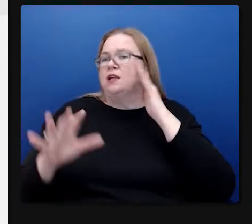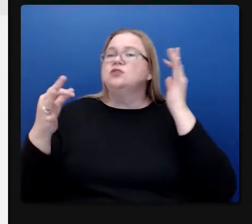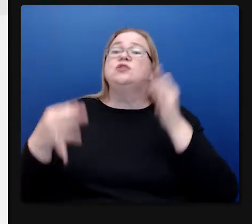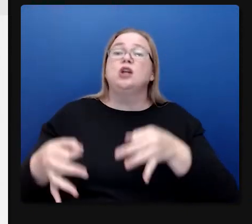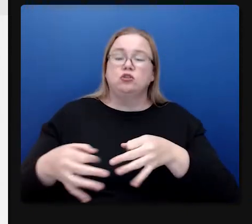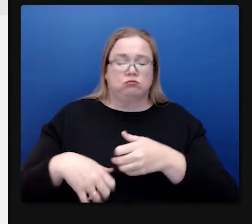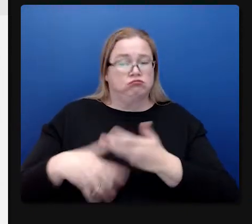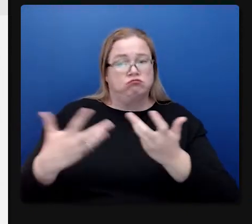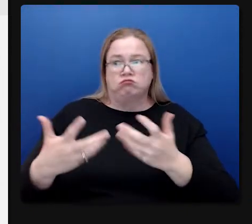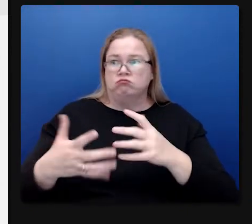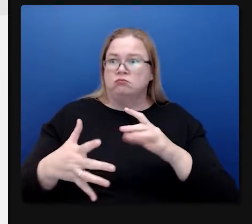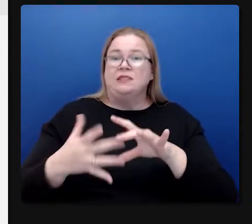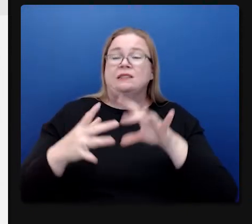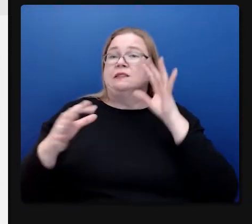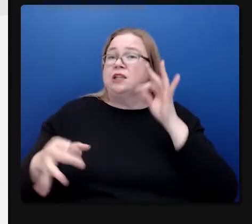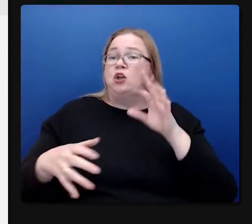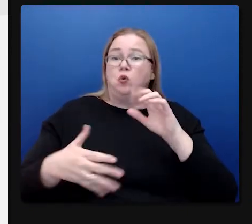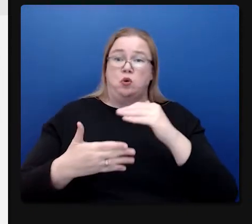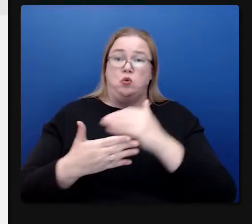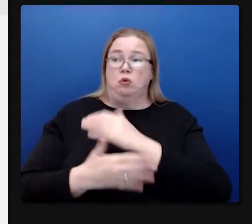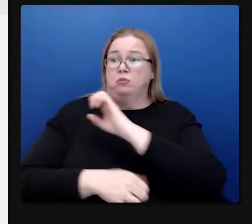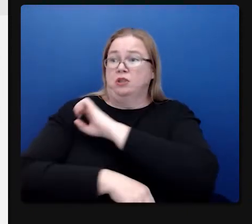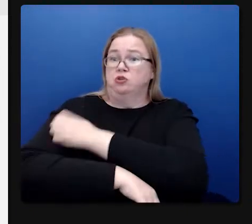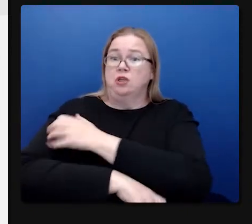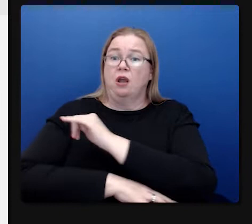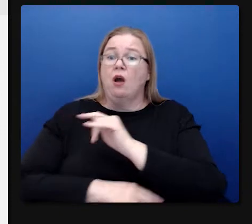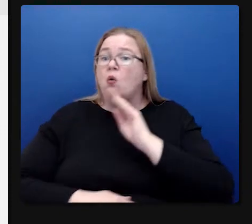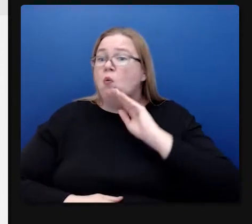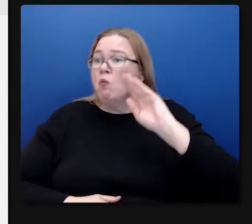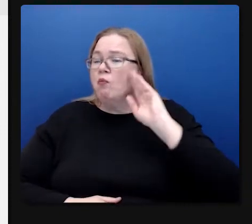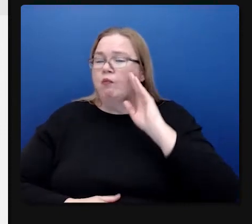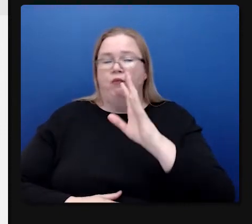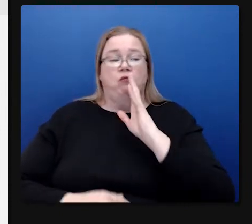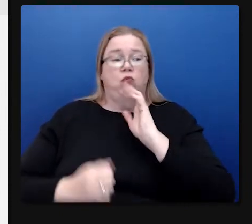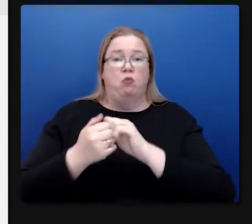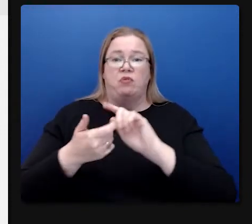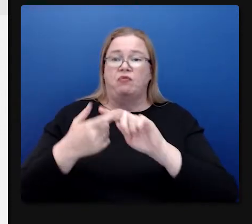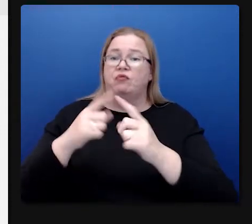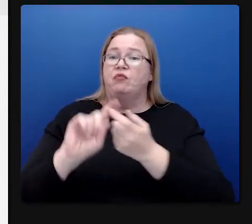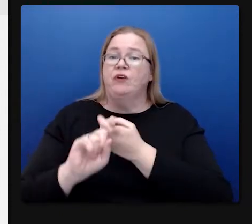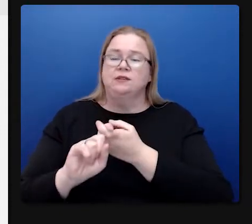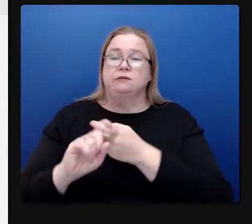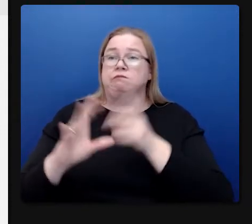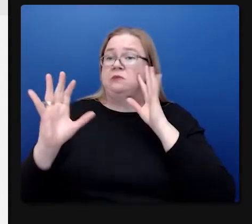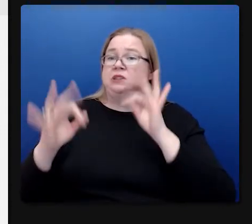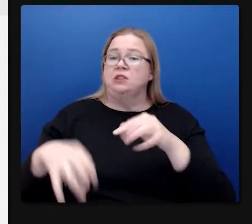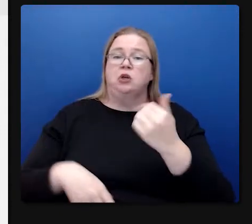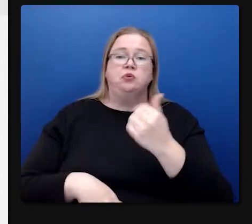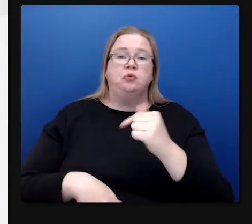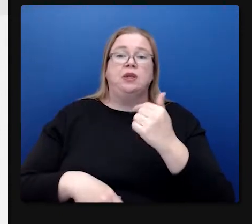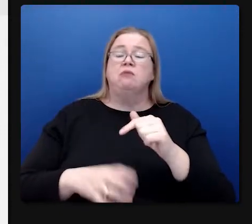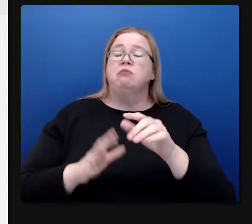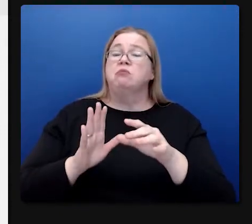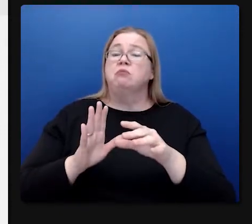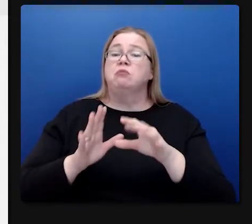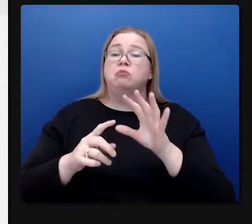Whether that's choosing renewable energy at home, having conversations with friends, choosing greener products and so on.